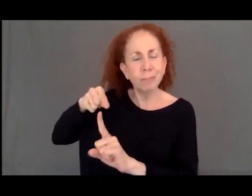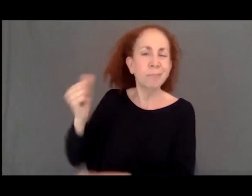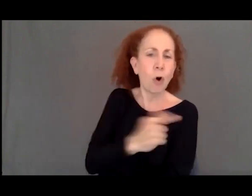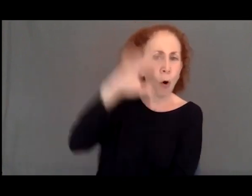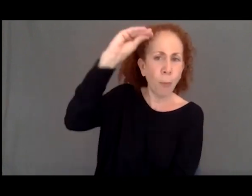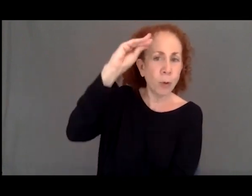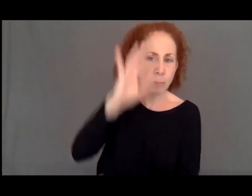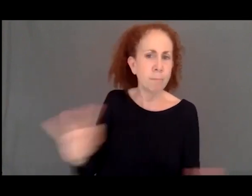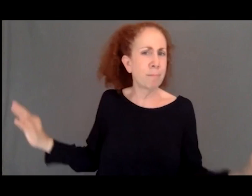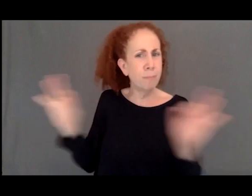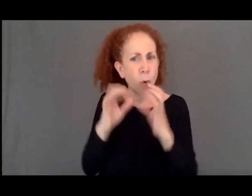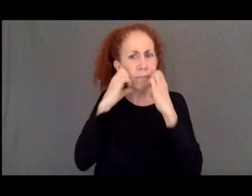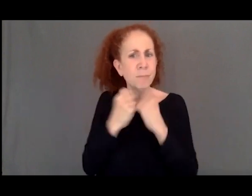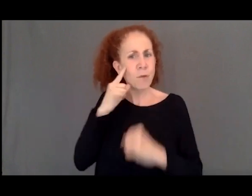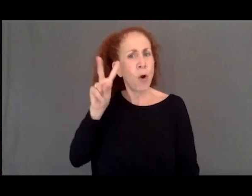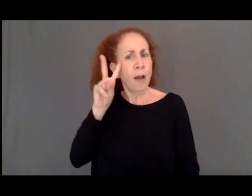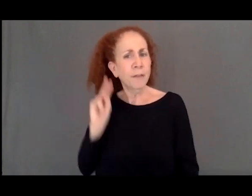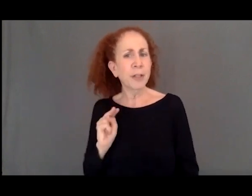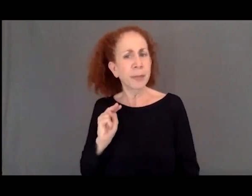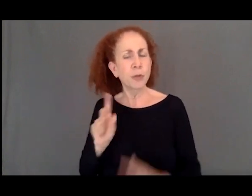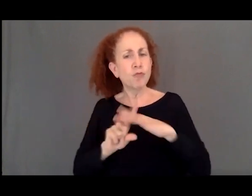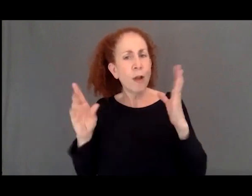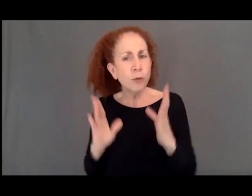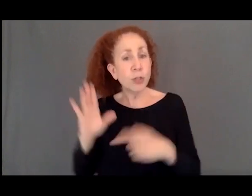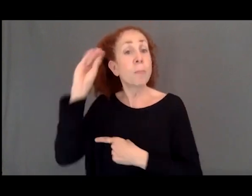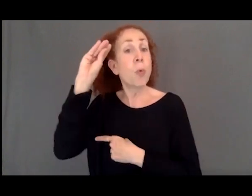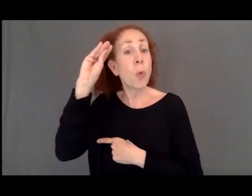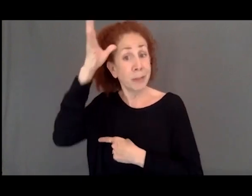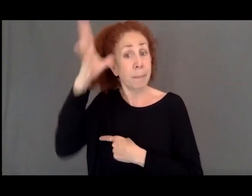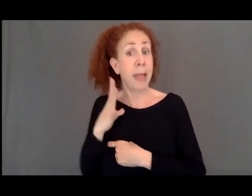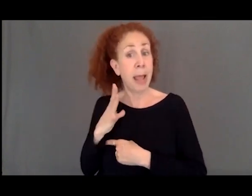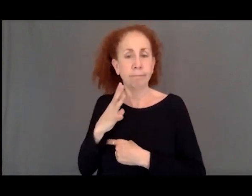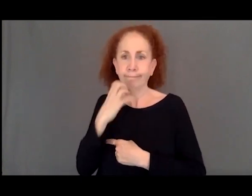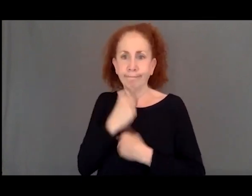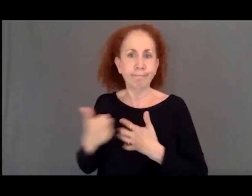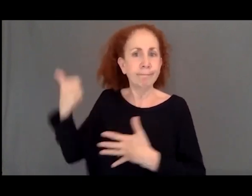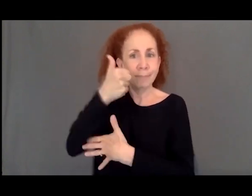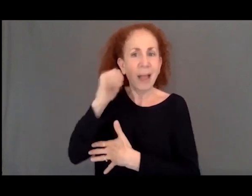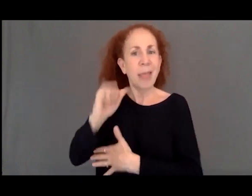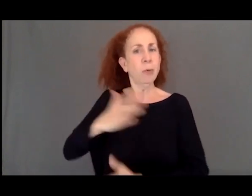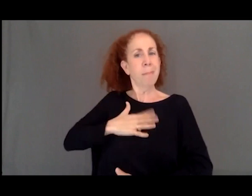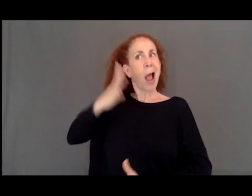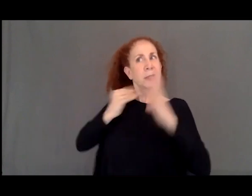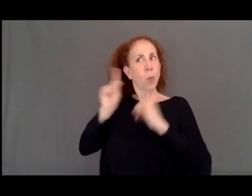is super important to Vietnamese refugees, Vietnamese boys, Vietnamese men. And certainly, that was the world that I grew up,